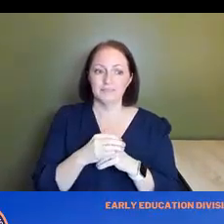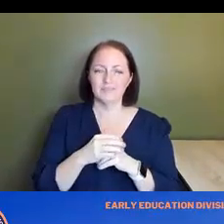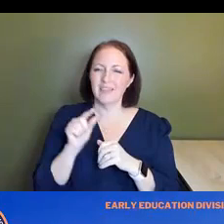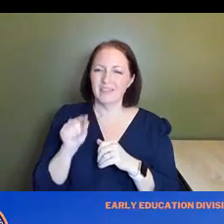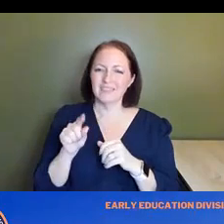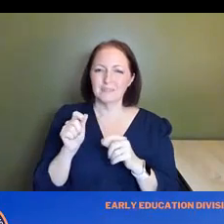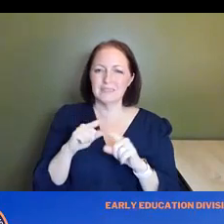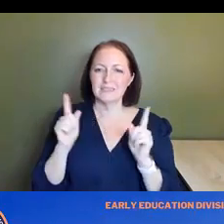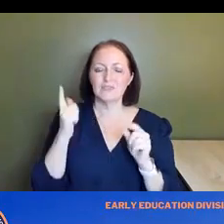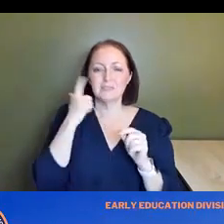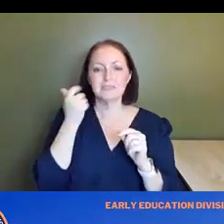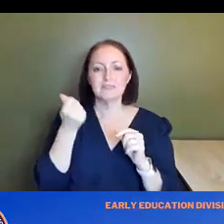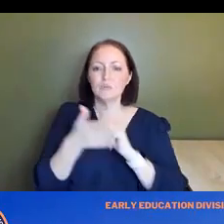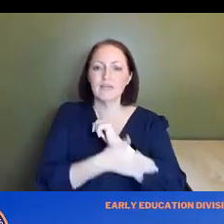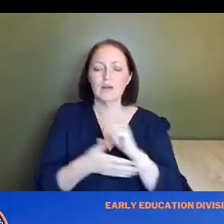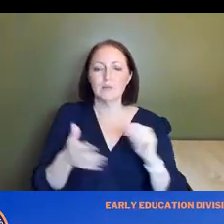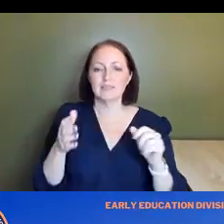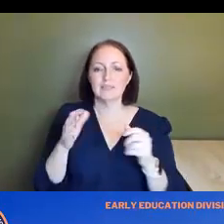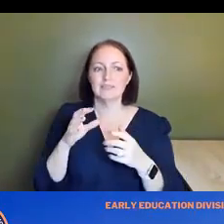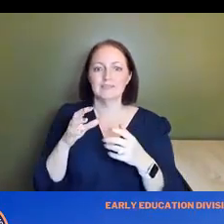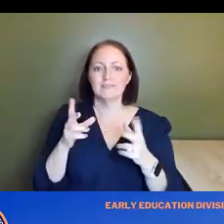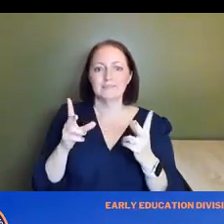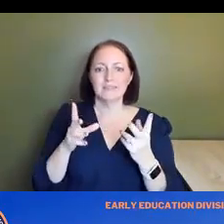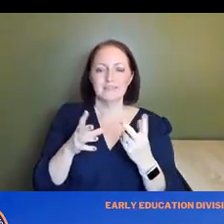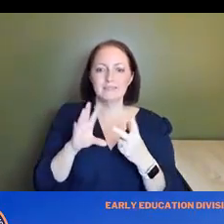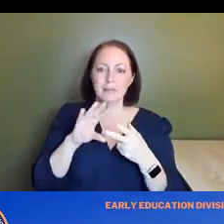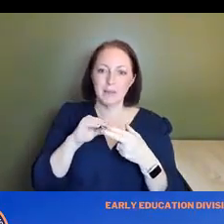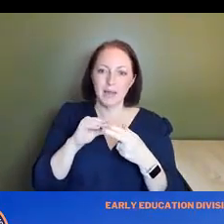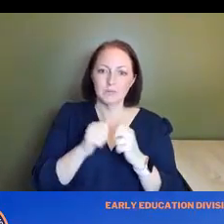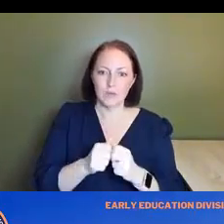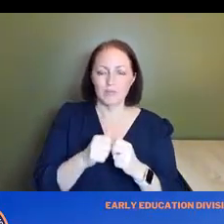because a few counties combine together and some county offices of education join with